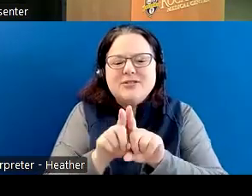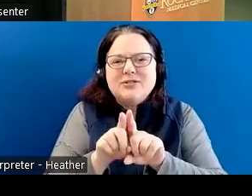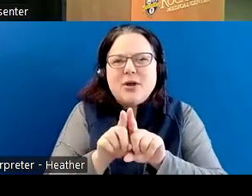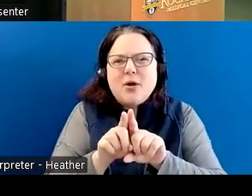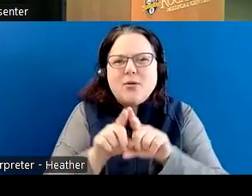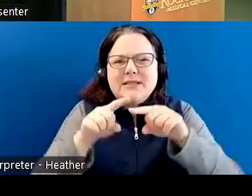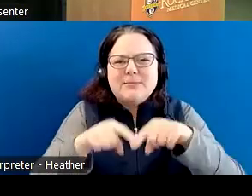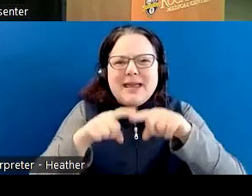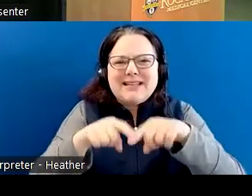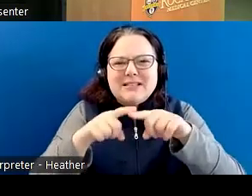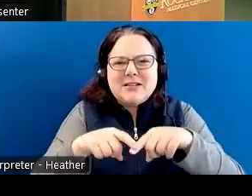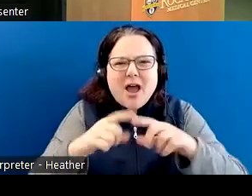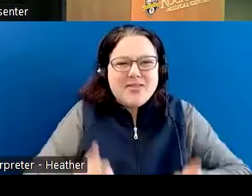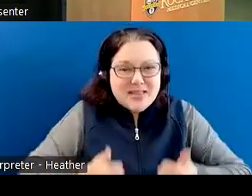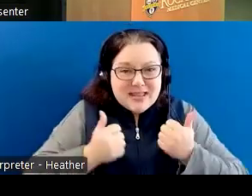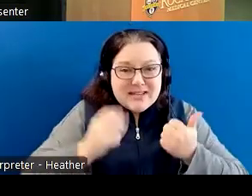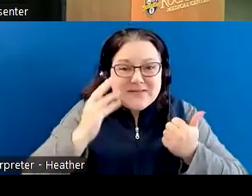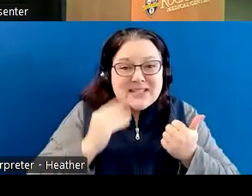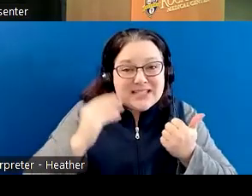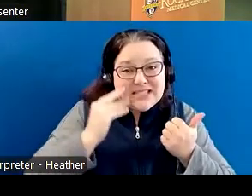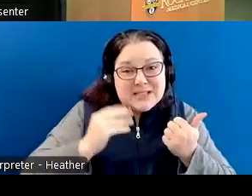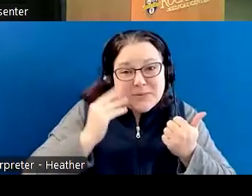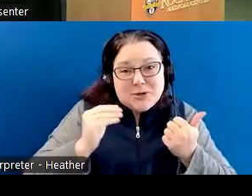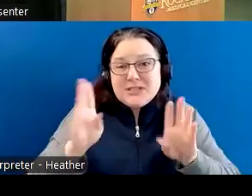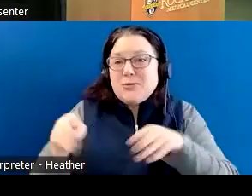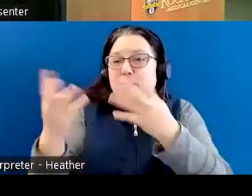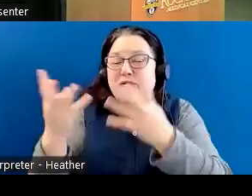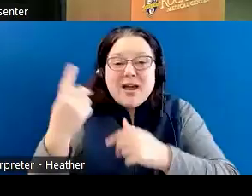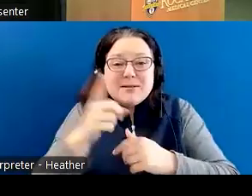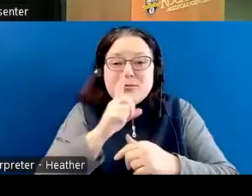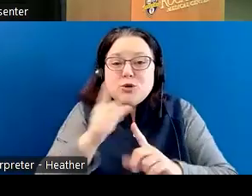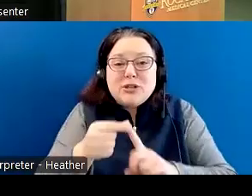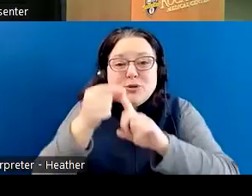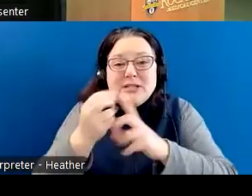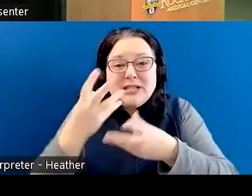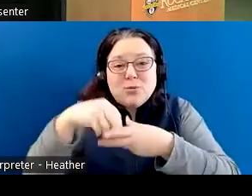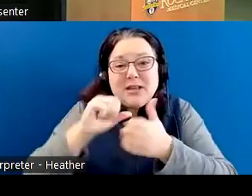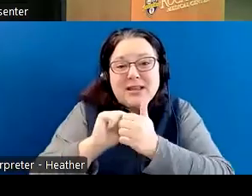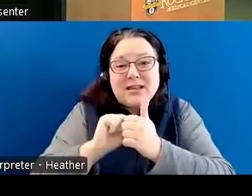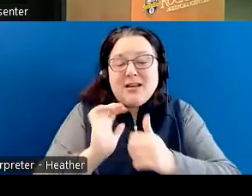experience and it really provides something very unique within our health care system. It provides